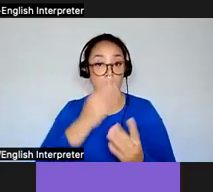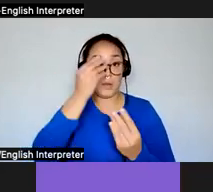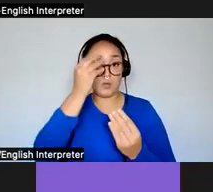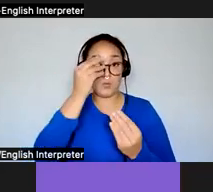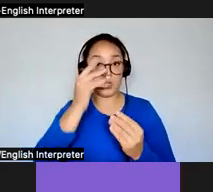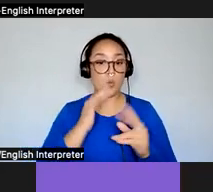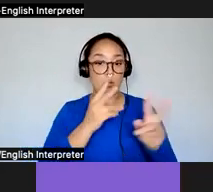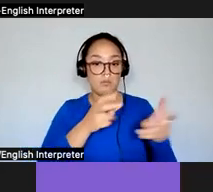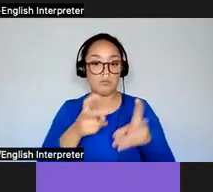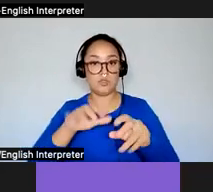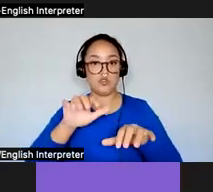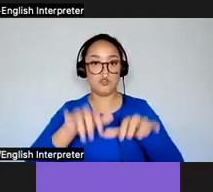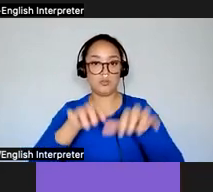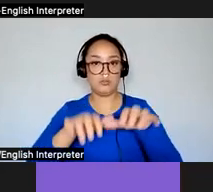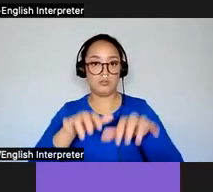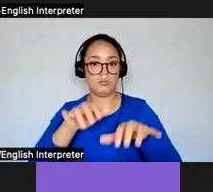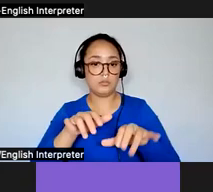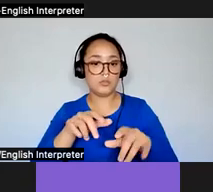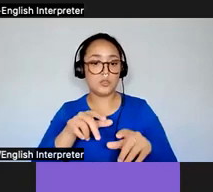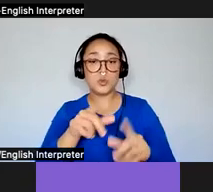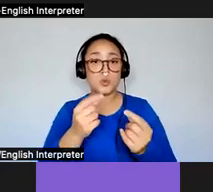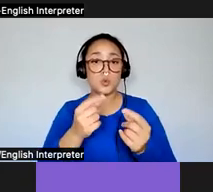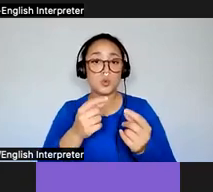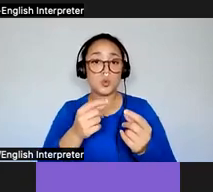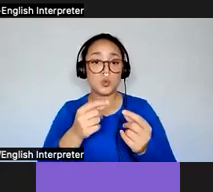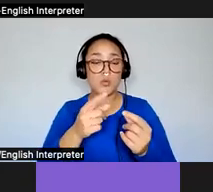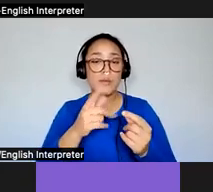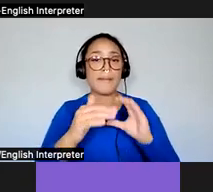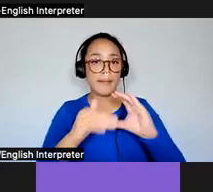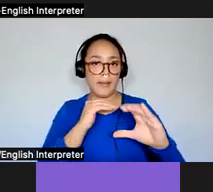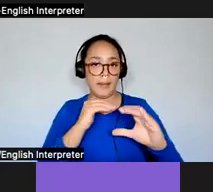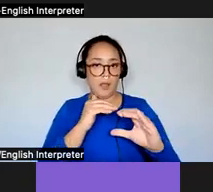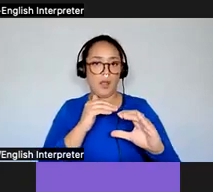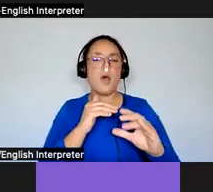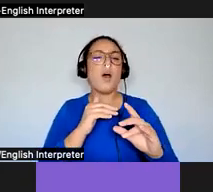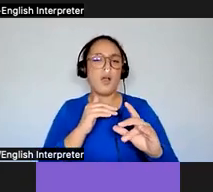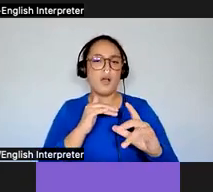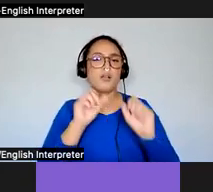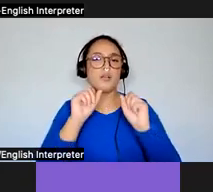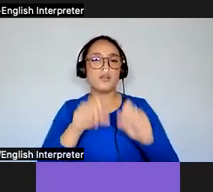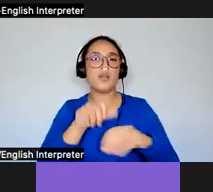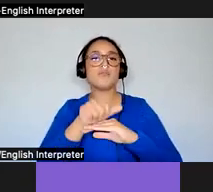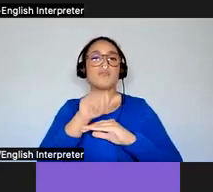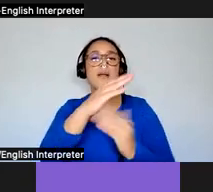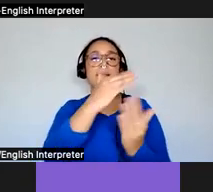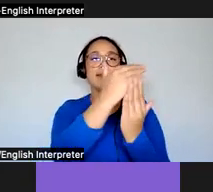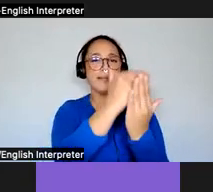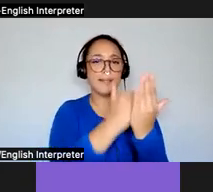contact us. So why don't you reach out to us by email, and we can send you a full listing of what items can be borrowed.